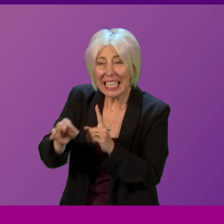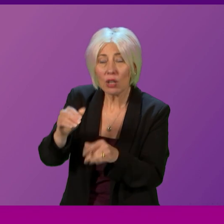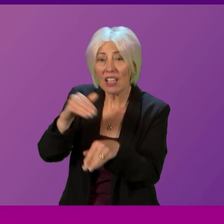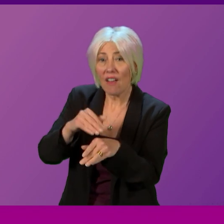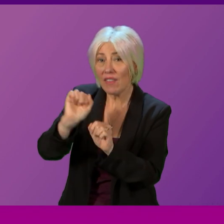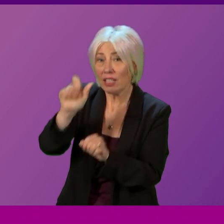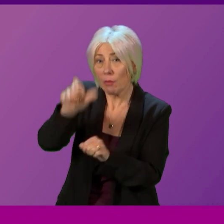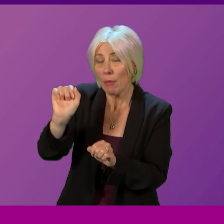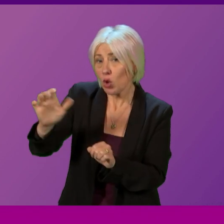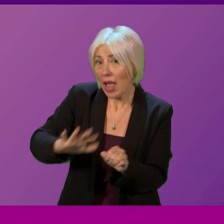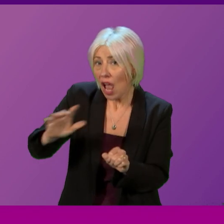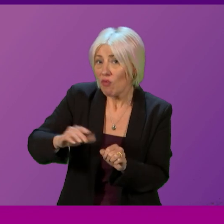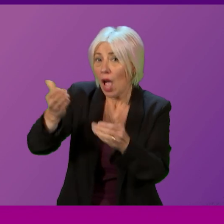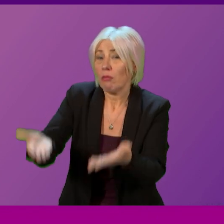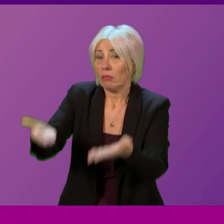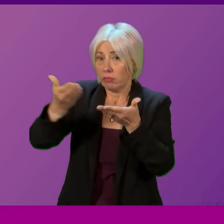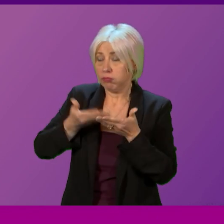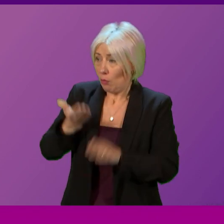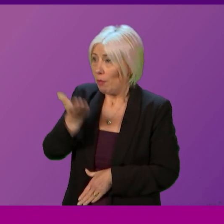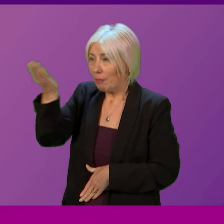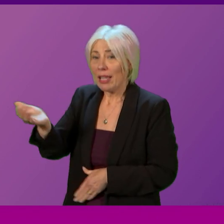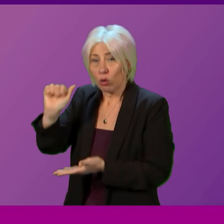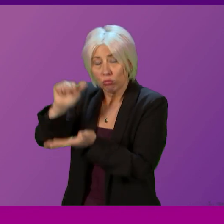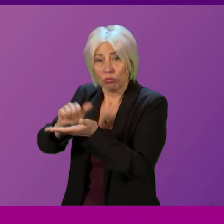that the relevant minister looks at the issue and raises it with the UK Government.